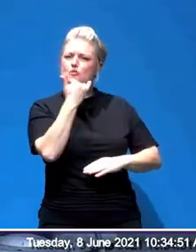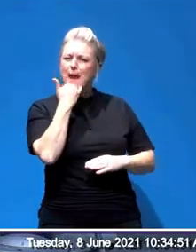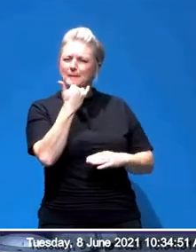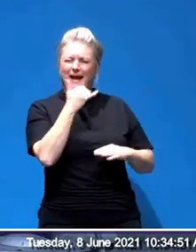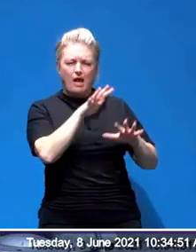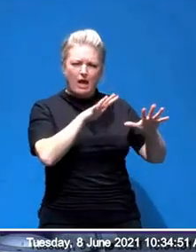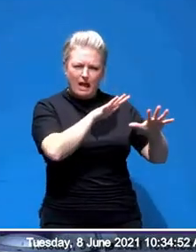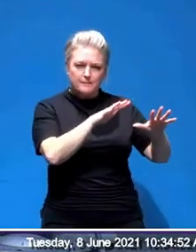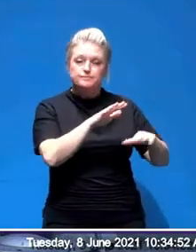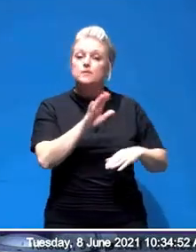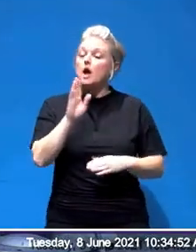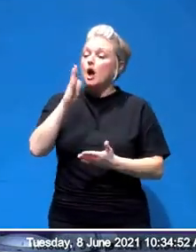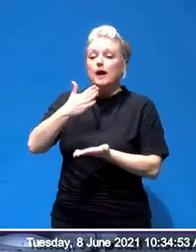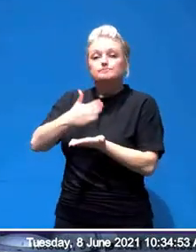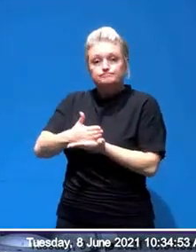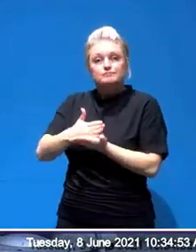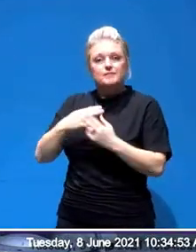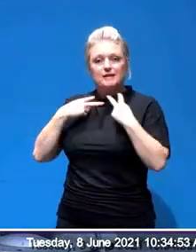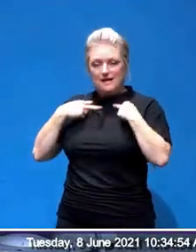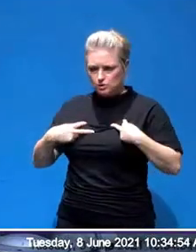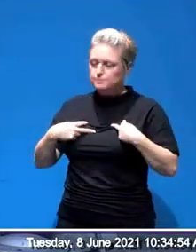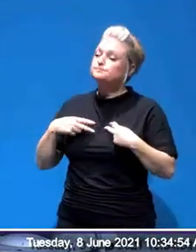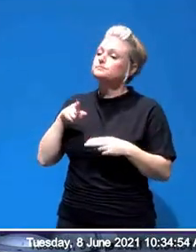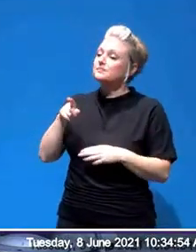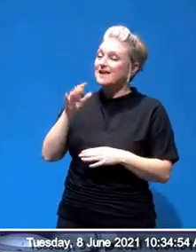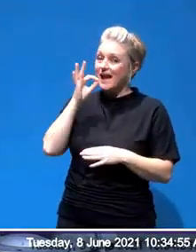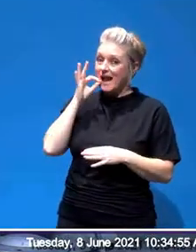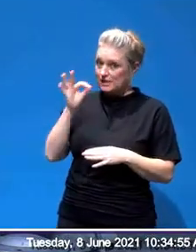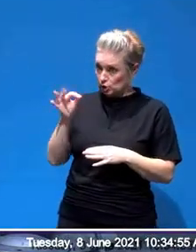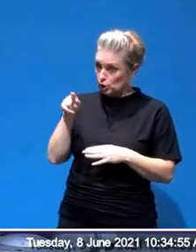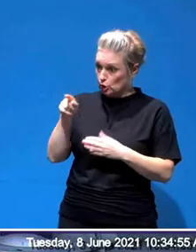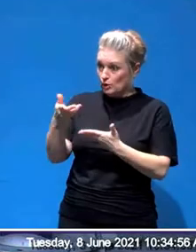You have included for the Royal Commission a copy of the letter? Yes.